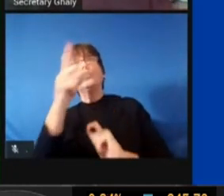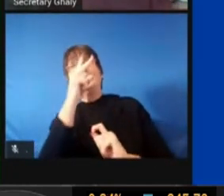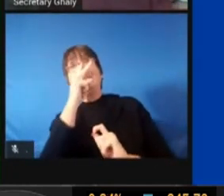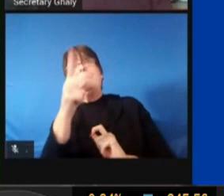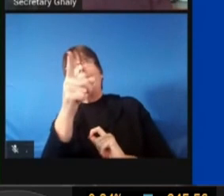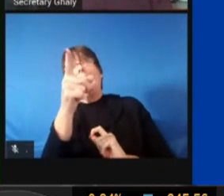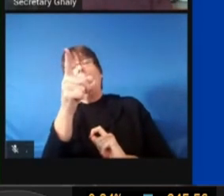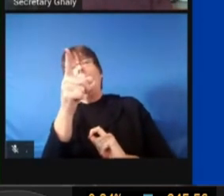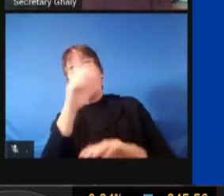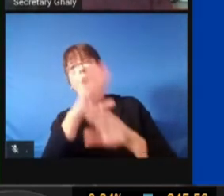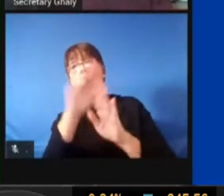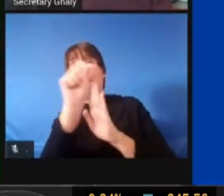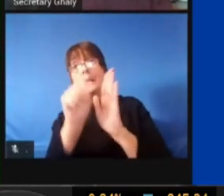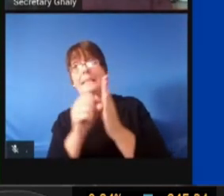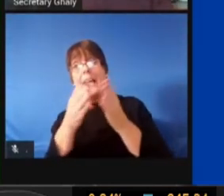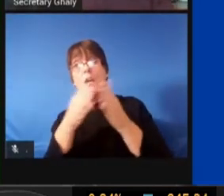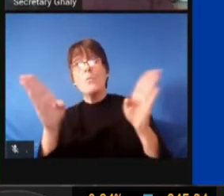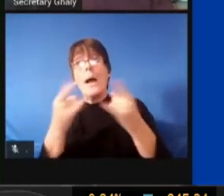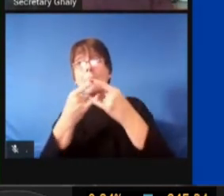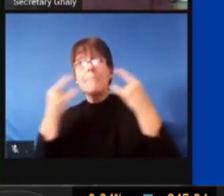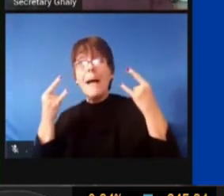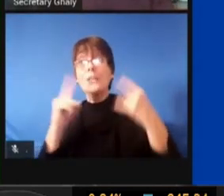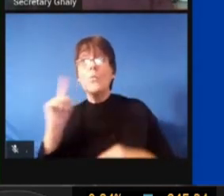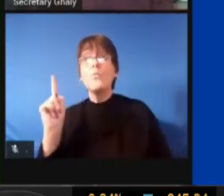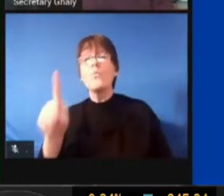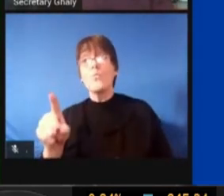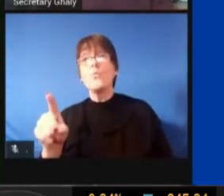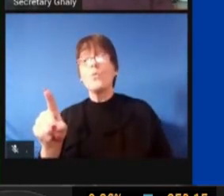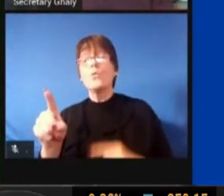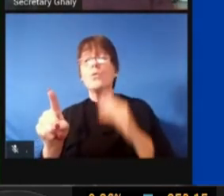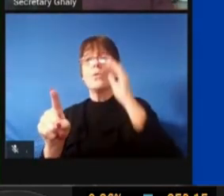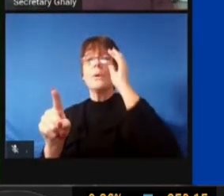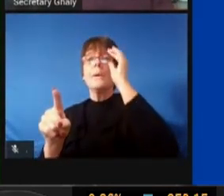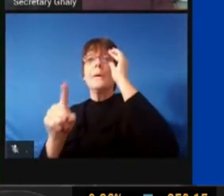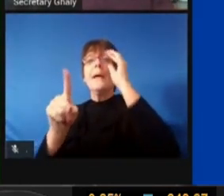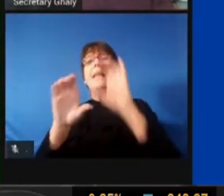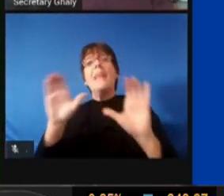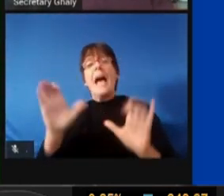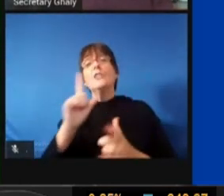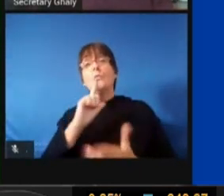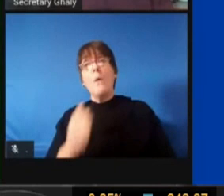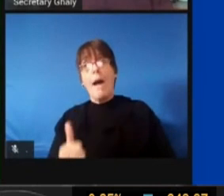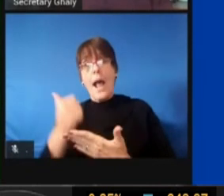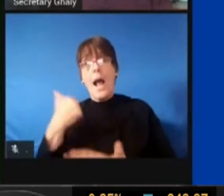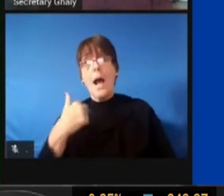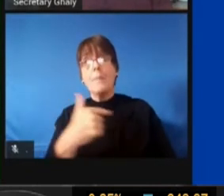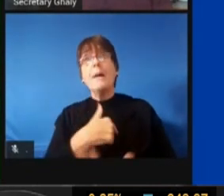STAY MASKED THROUGHOUT THE ENTIRETY OF THE ACTIVITY. THOSE CHANGES WERE THE ONES,